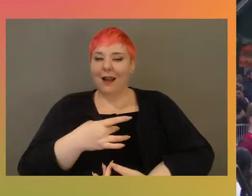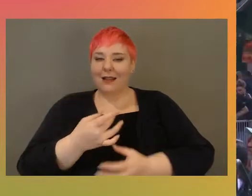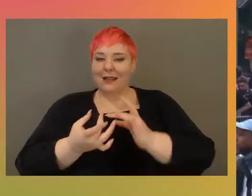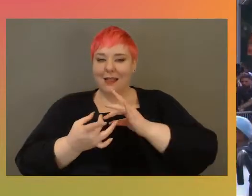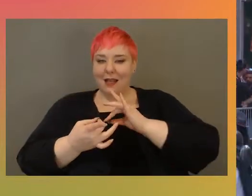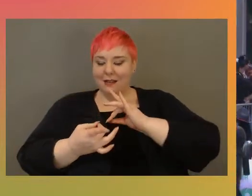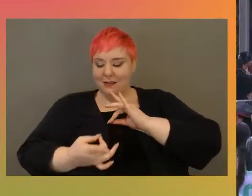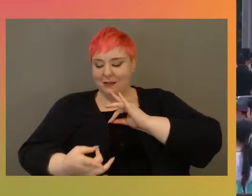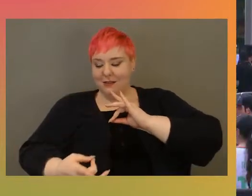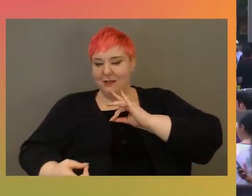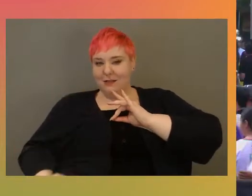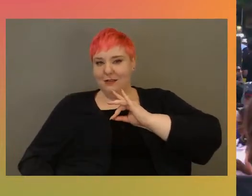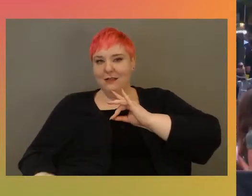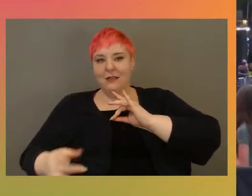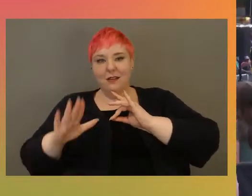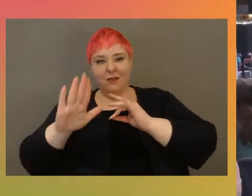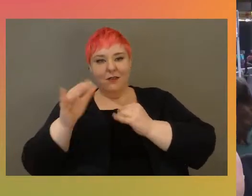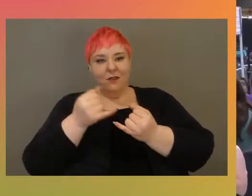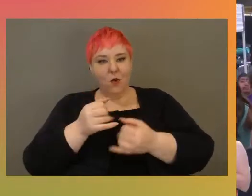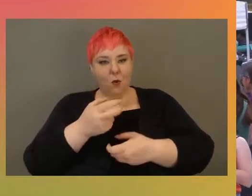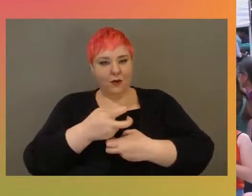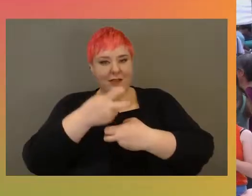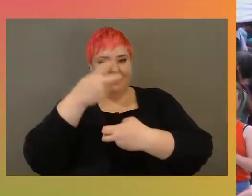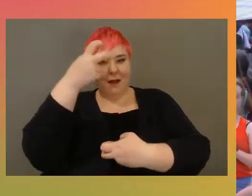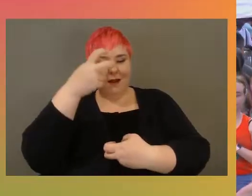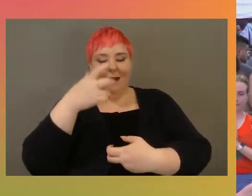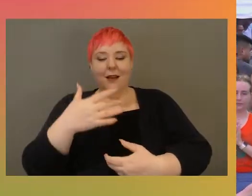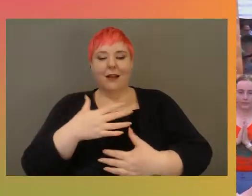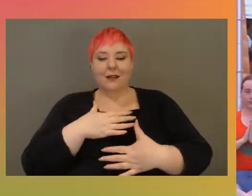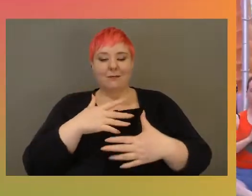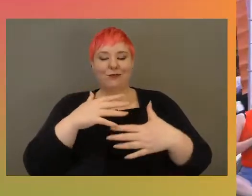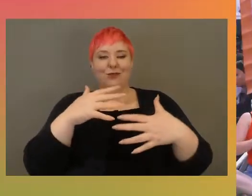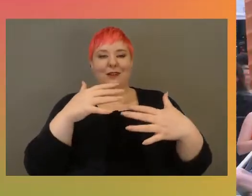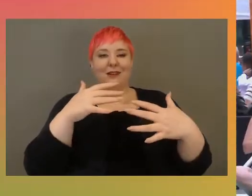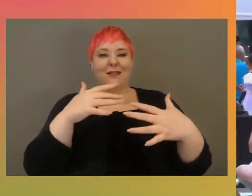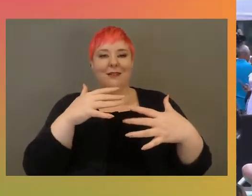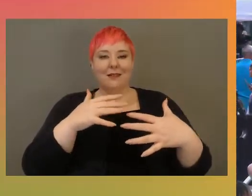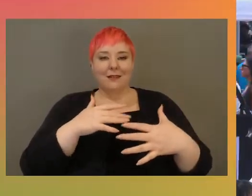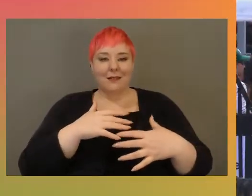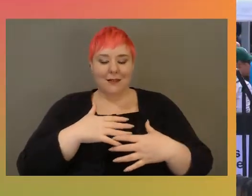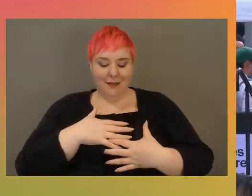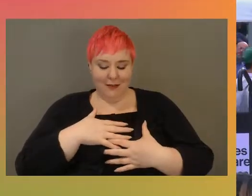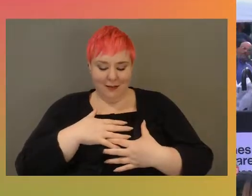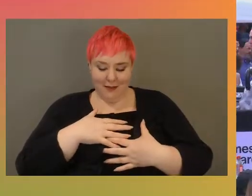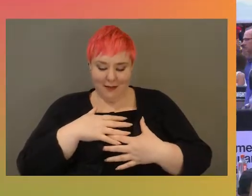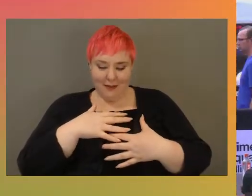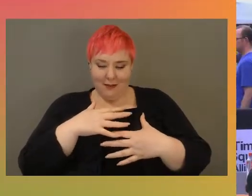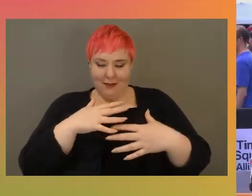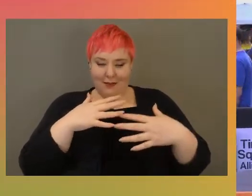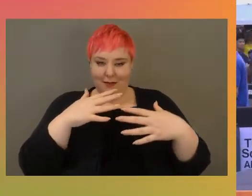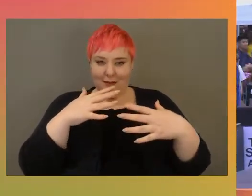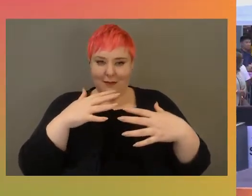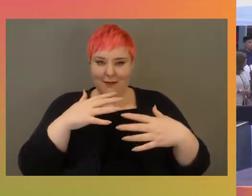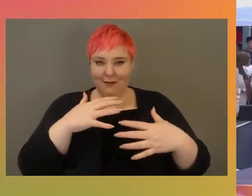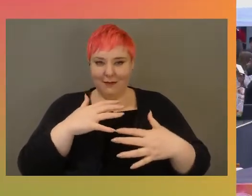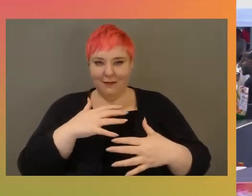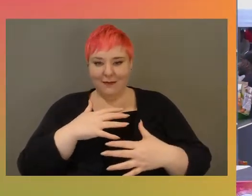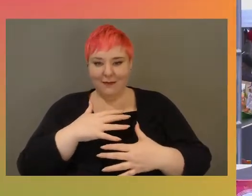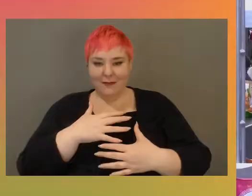AND YOUR STERNUM BEGINS TO BE LIKE A KITE, YEARNING FROM THE